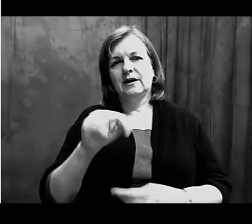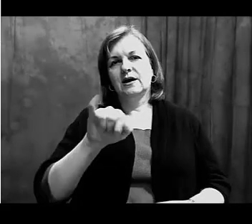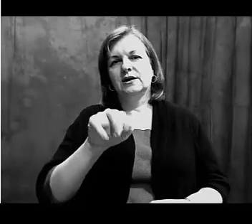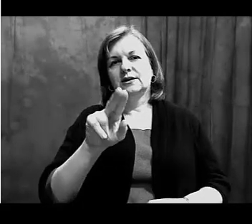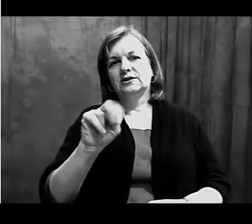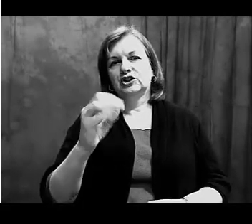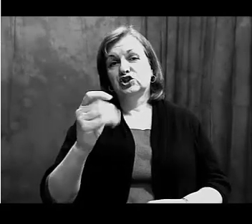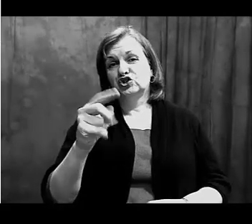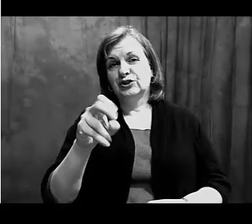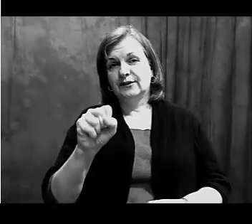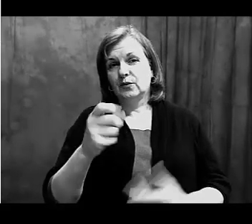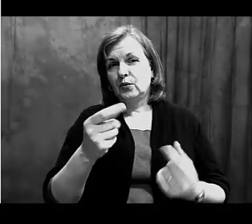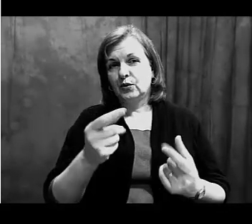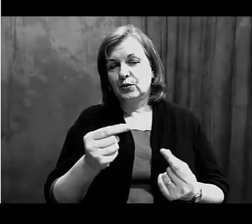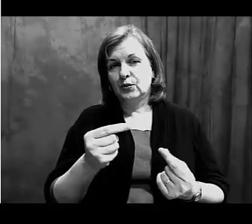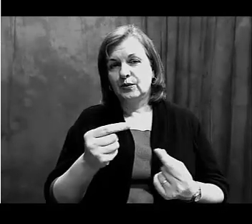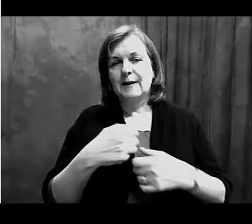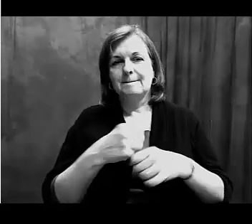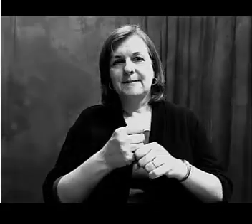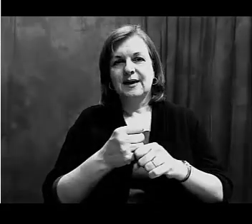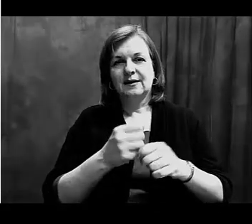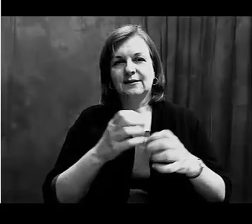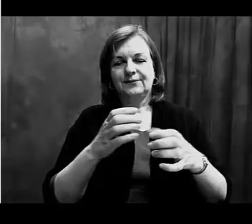anchoring junctions